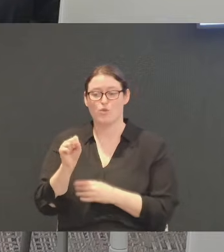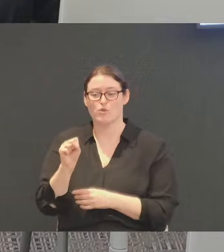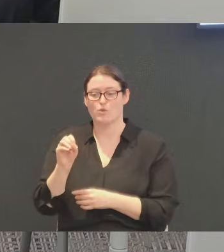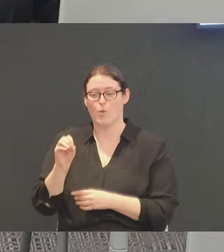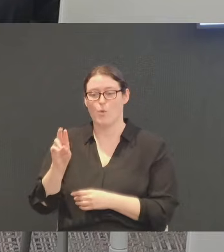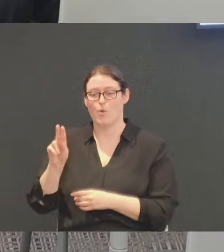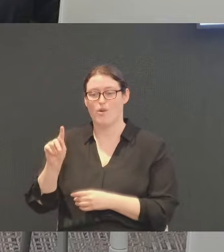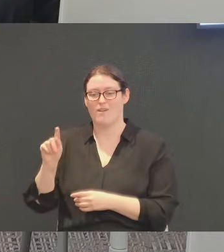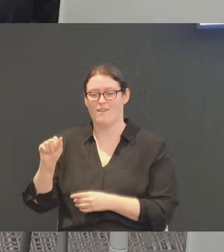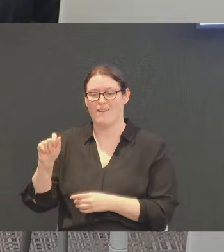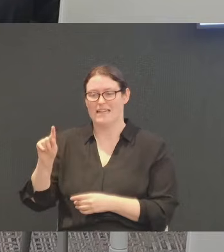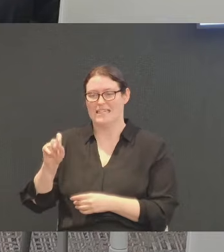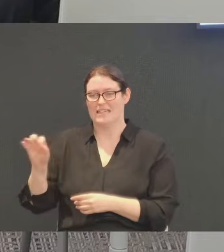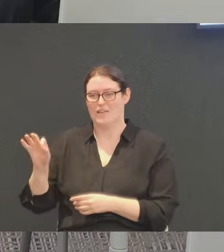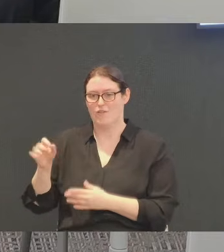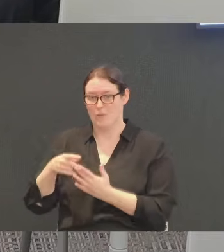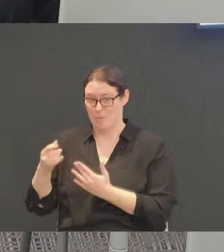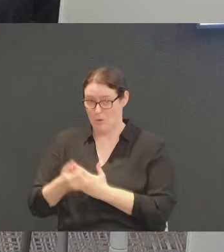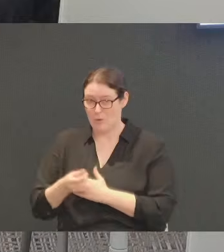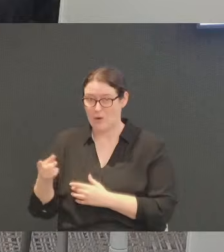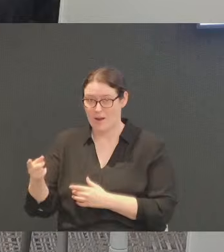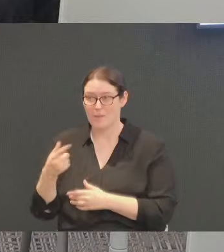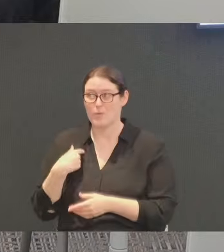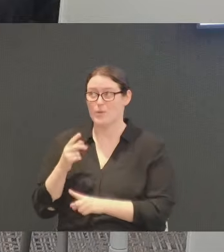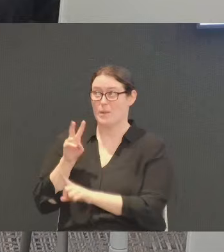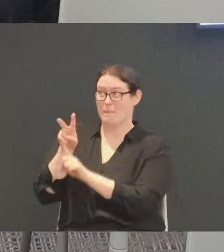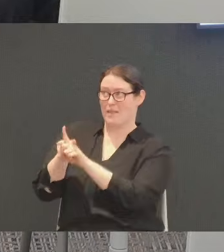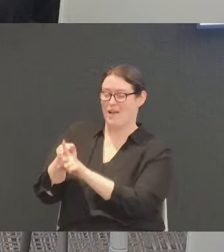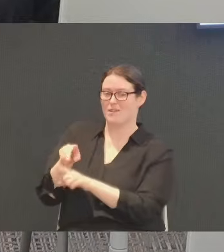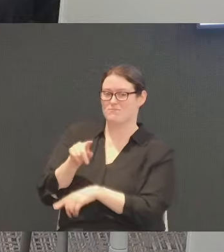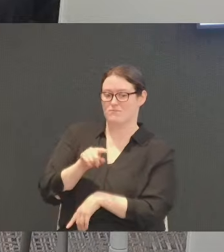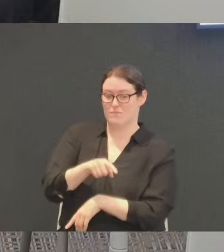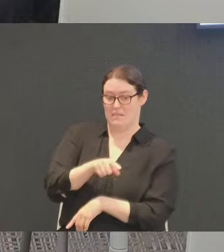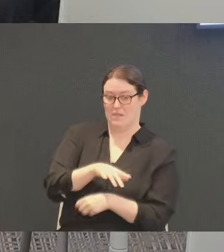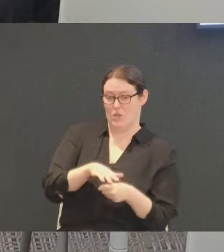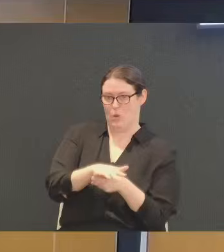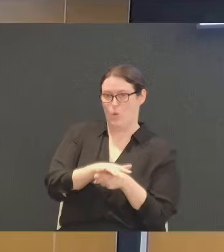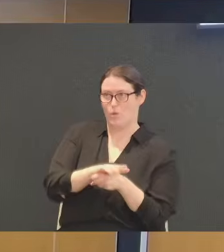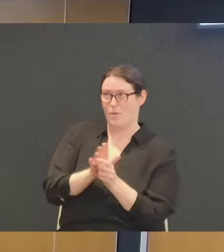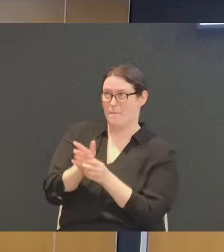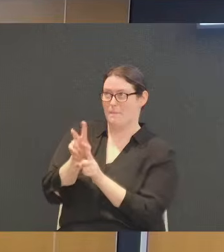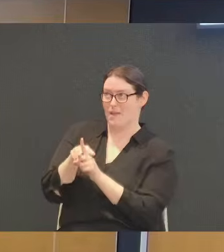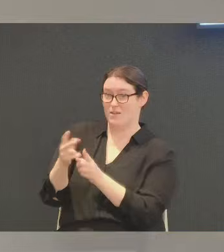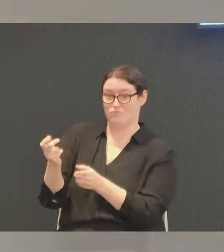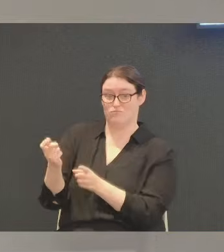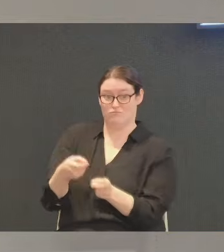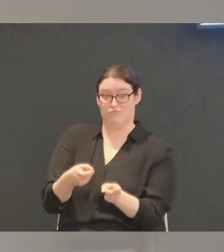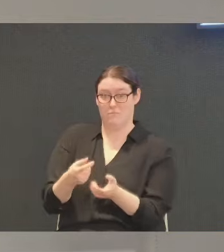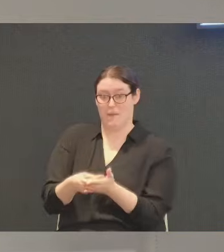program and it's was applied for by the township. Thank you so much. I make a motion to adopt